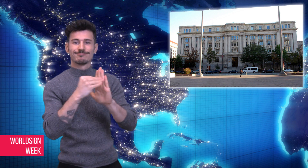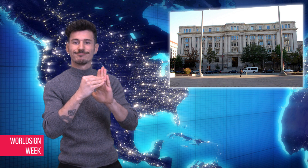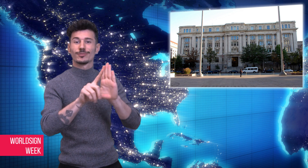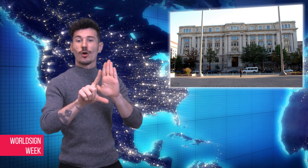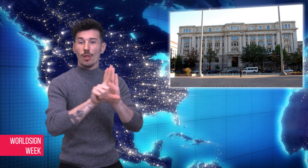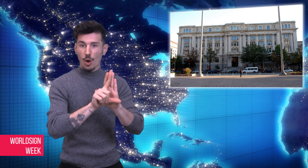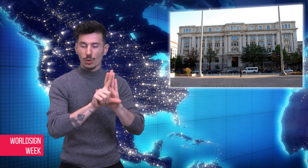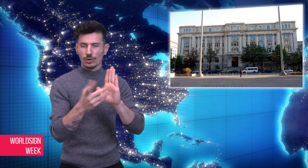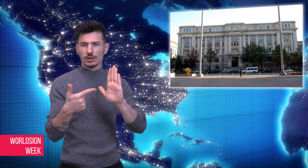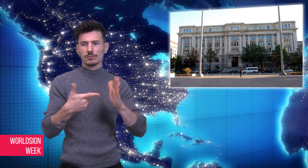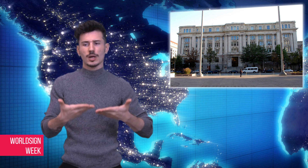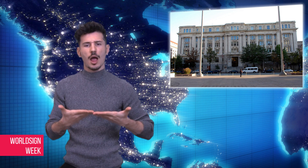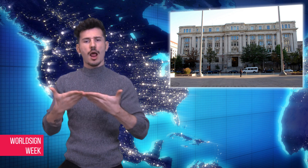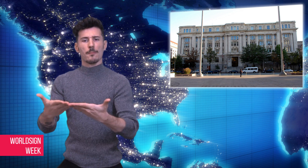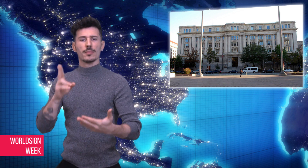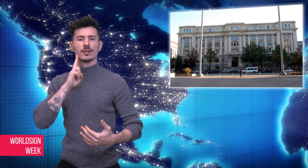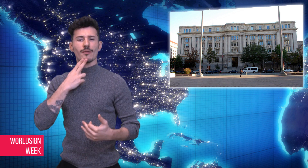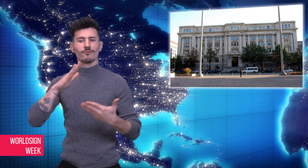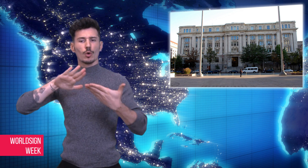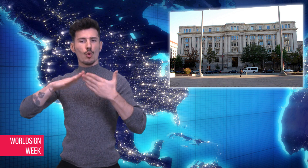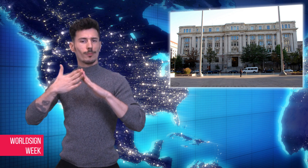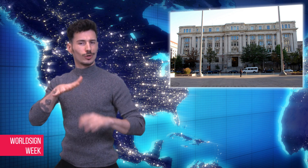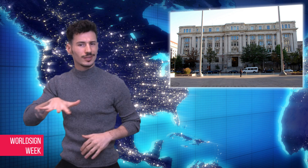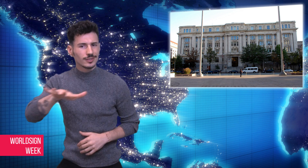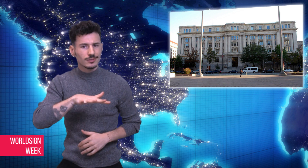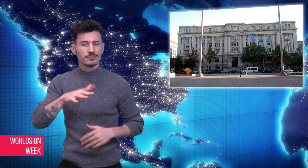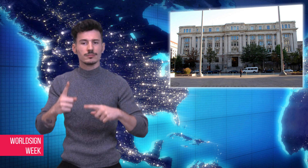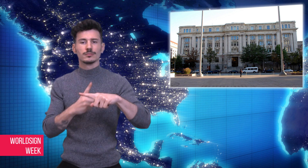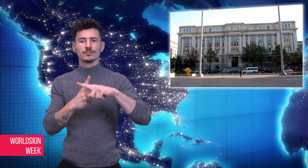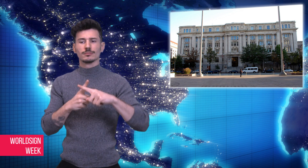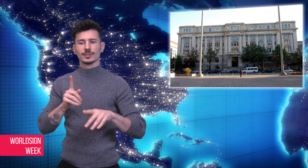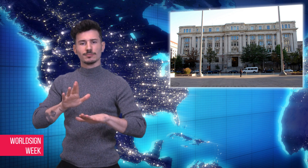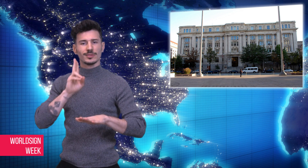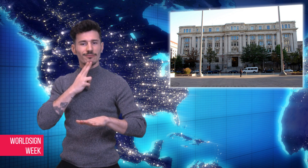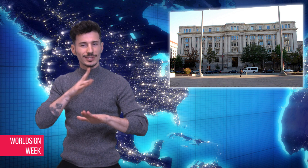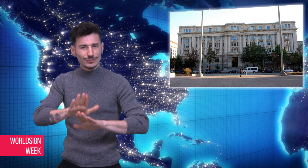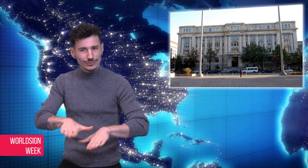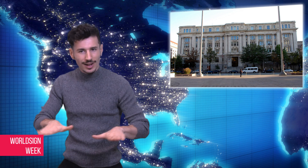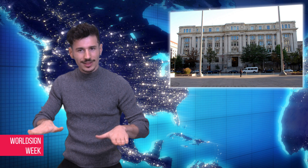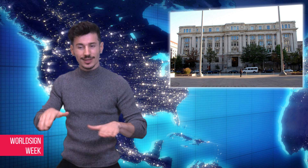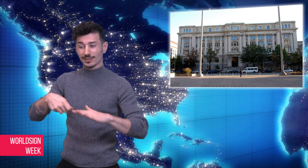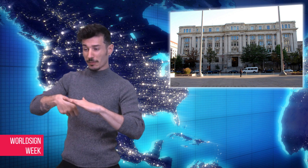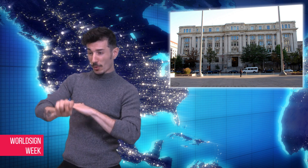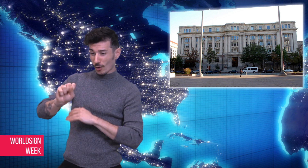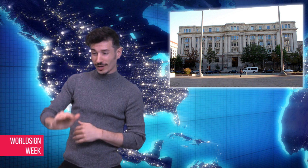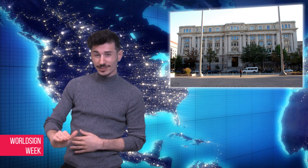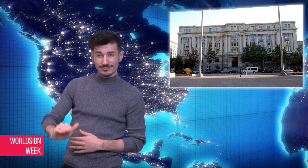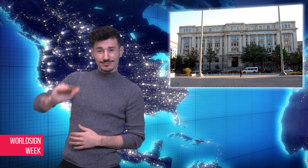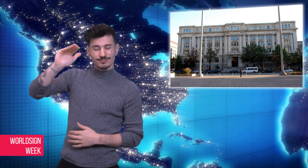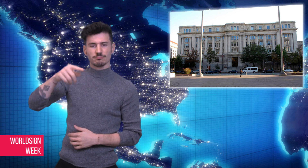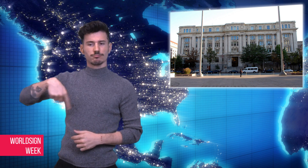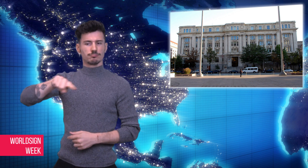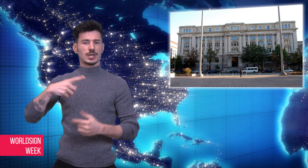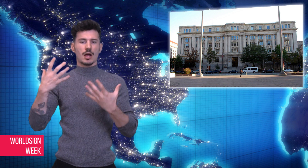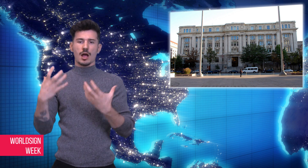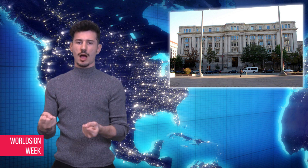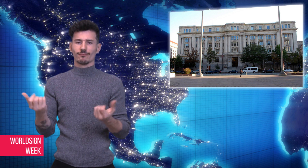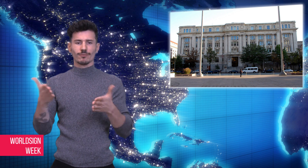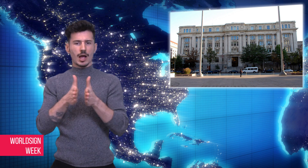The proposed bill, if it becomes law, would help create resources and language access for deaf